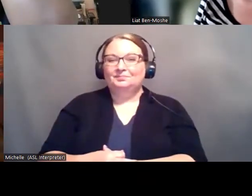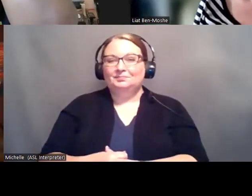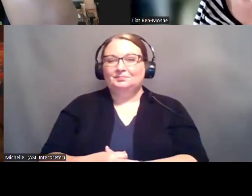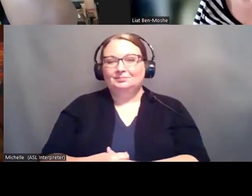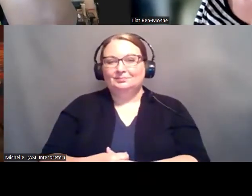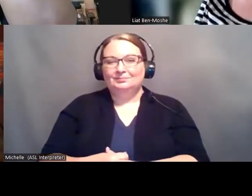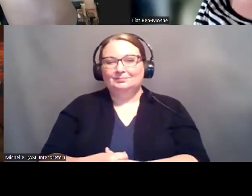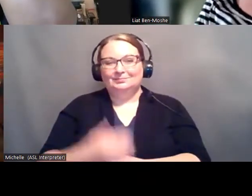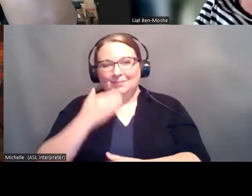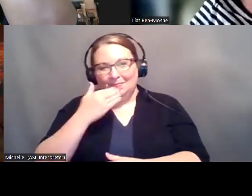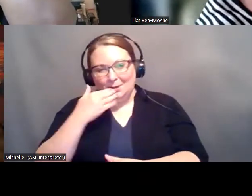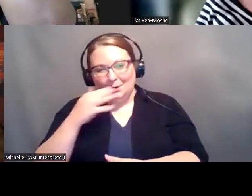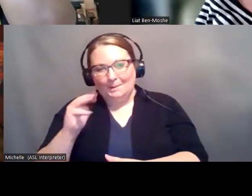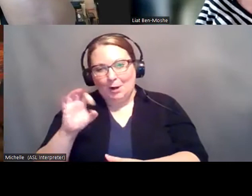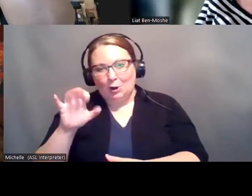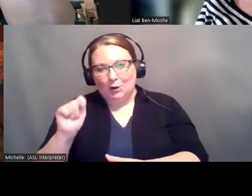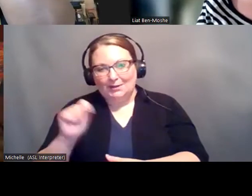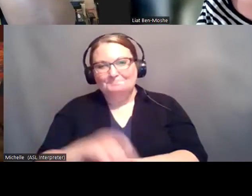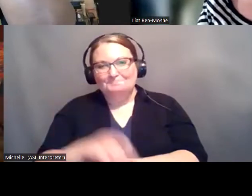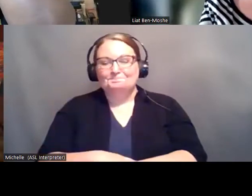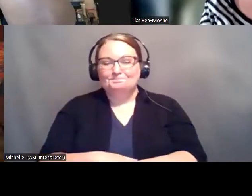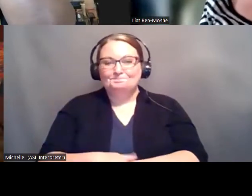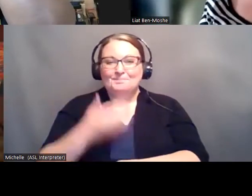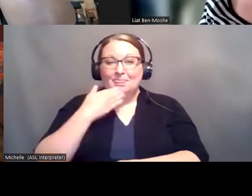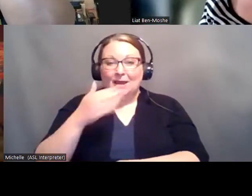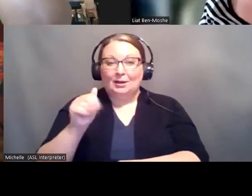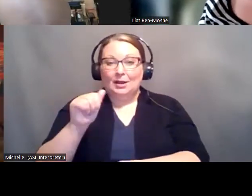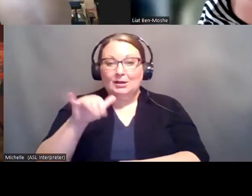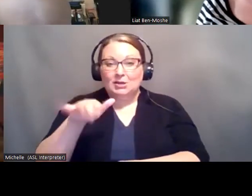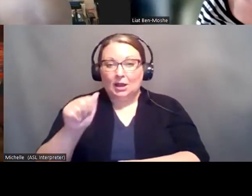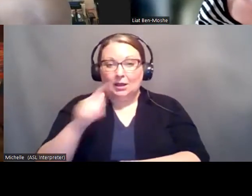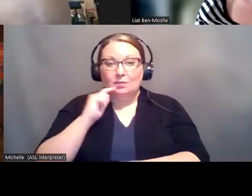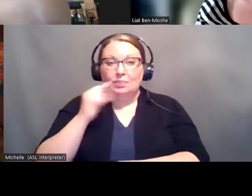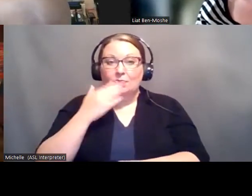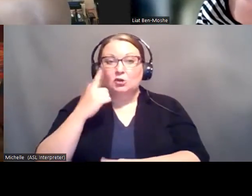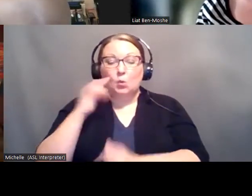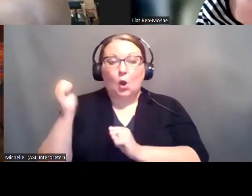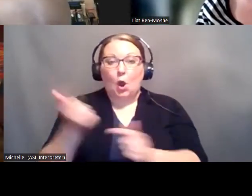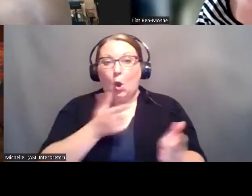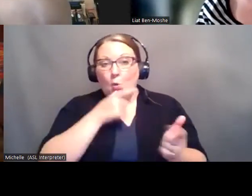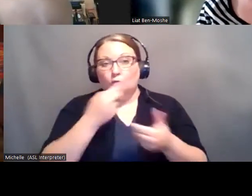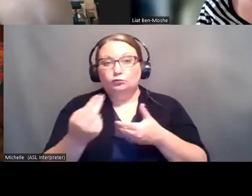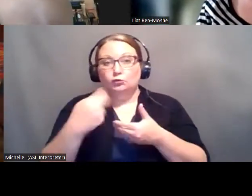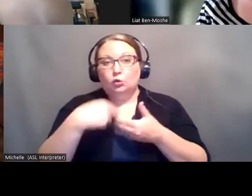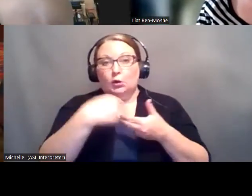Thanks, Margaret, thanks, Aysha, and thanks for everybody who's joining.